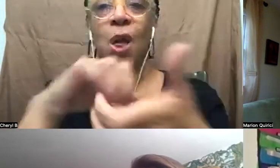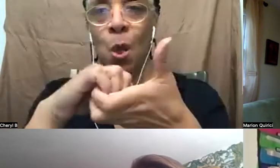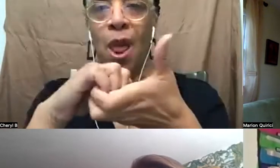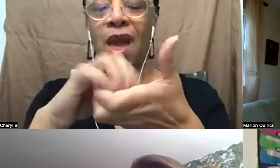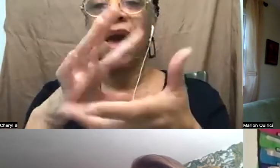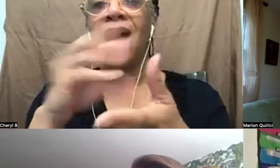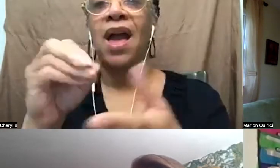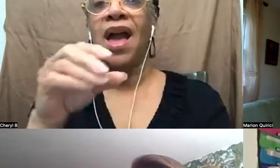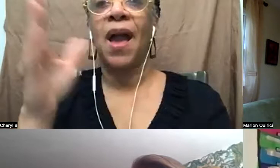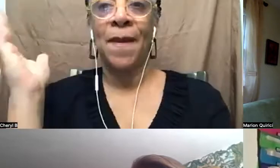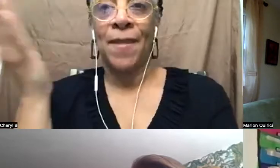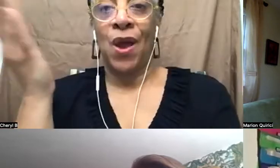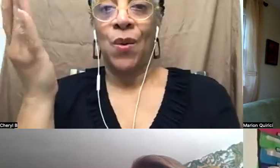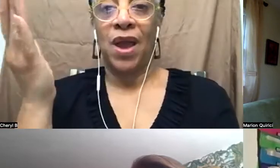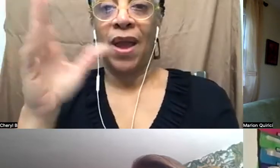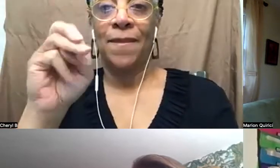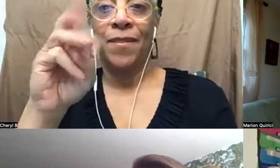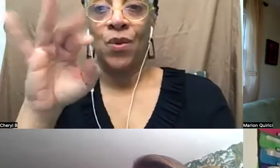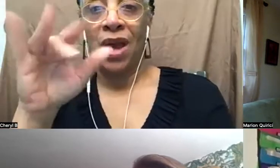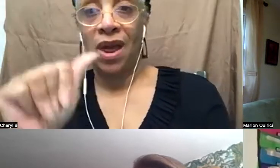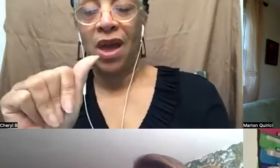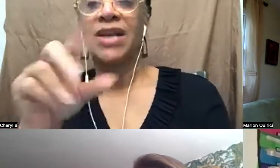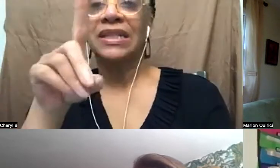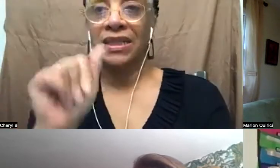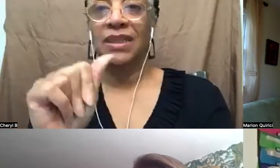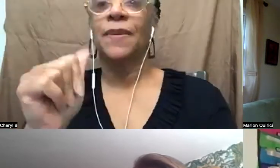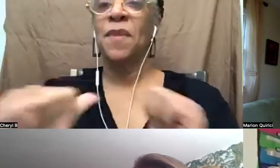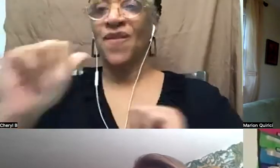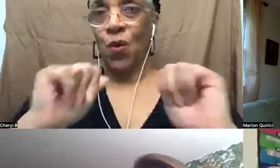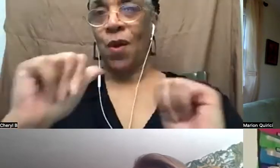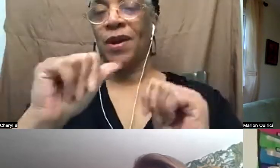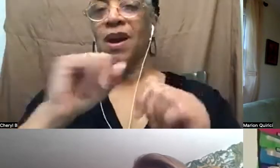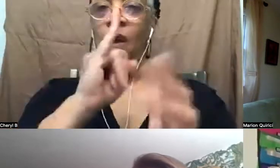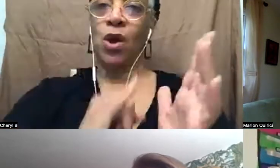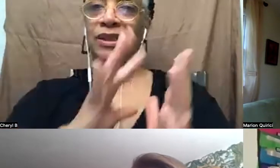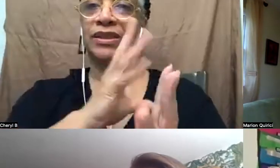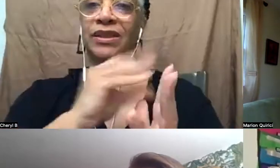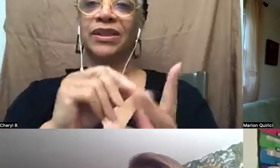she/her, is an independent scholar whose practice is